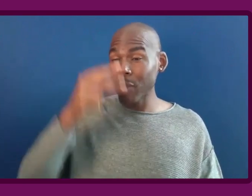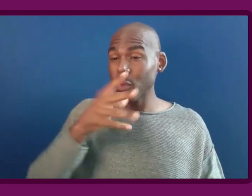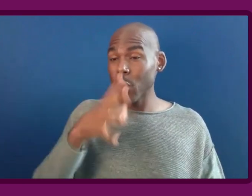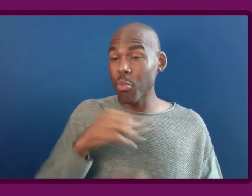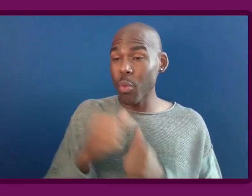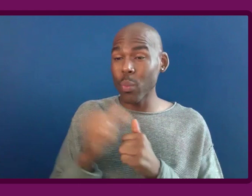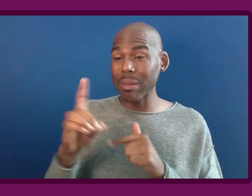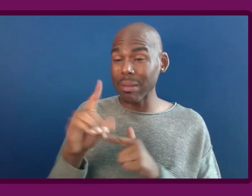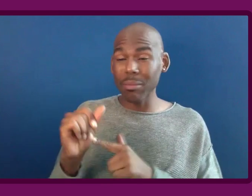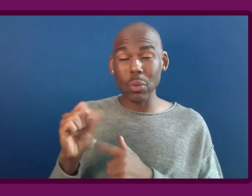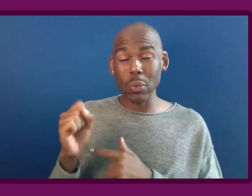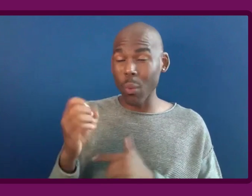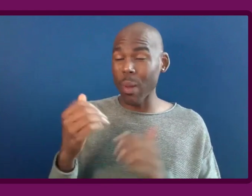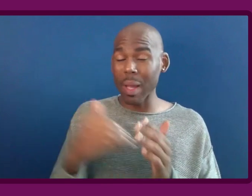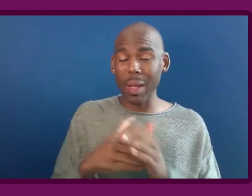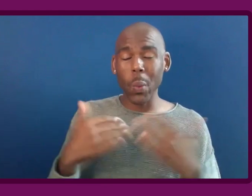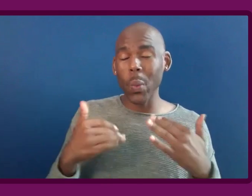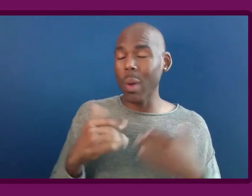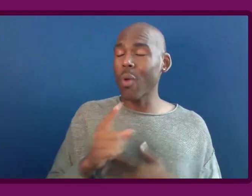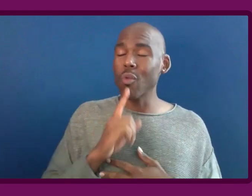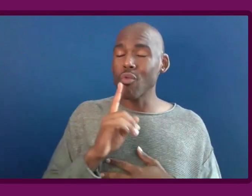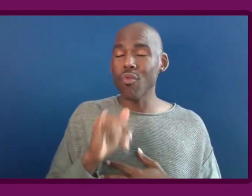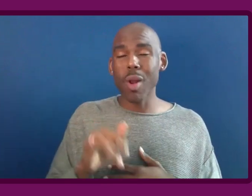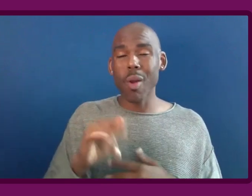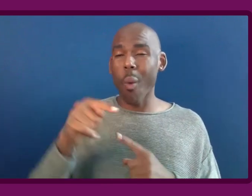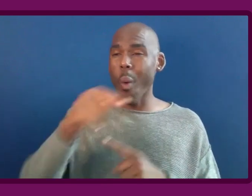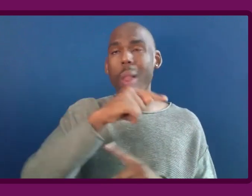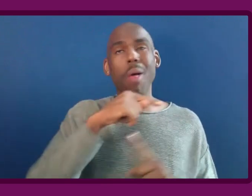such an important voice in the Latinx disability community, and really in the